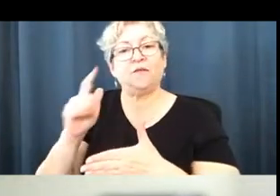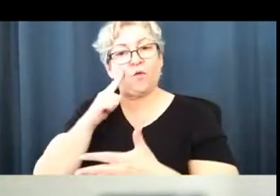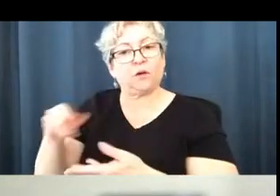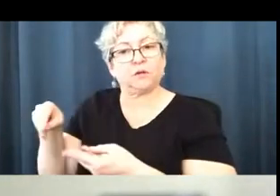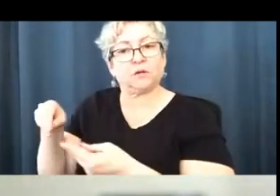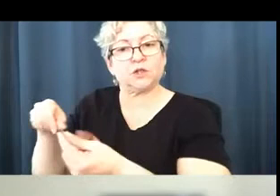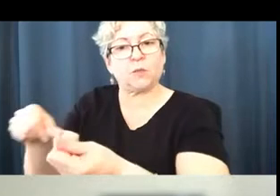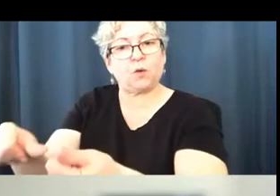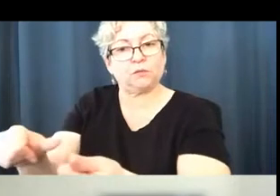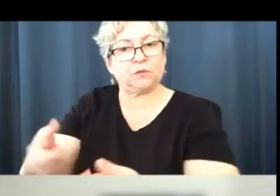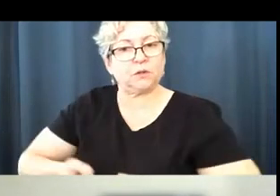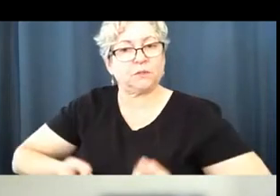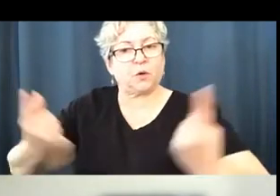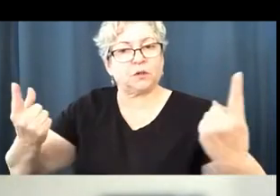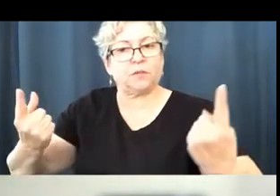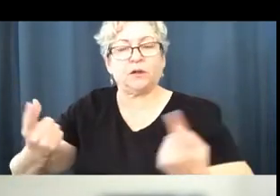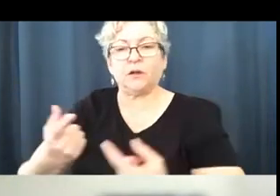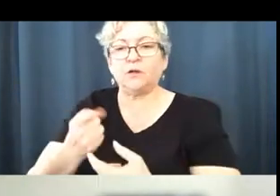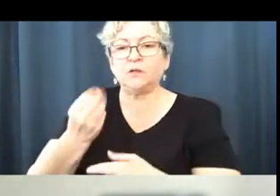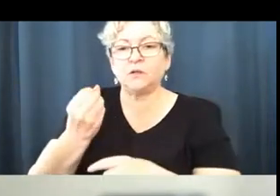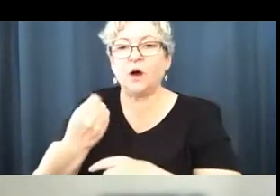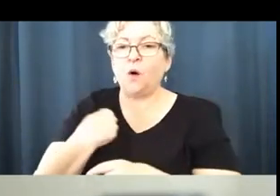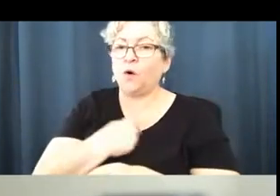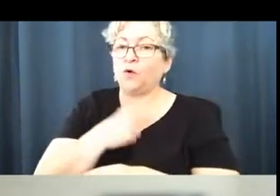But again, we're also very loyal employees.